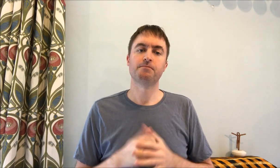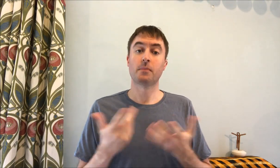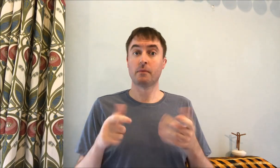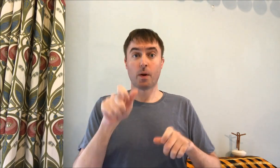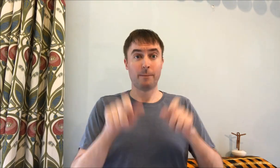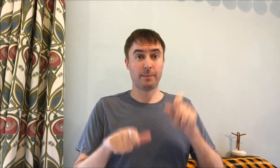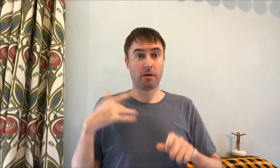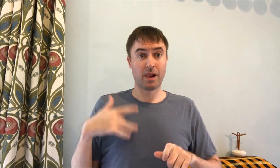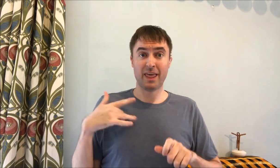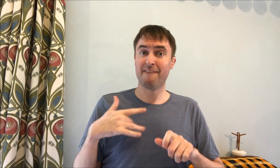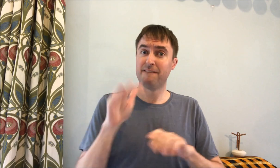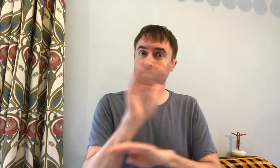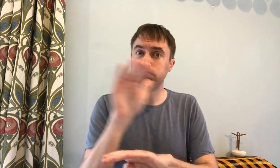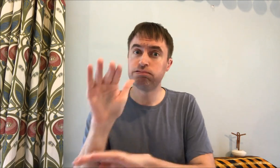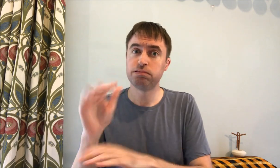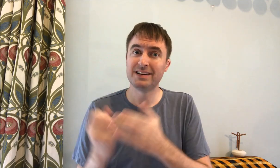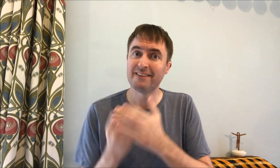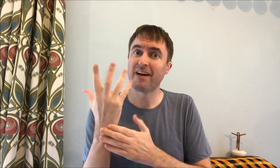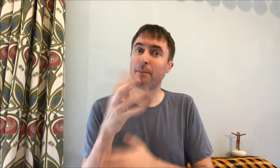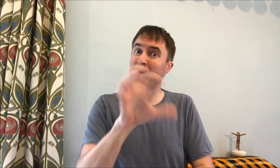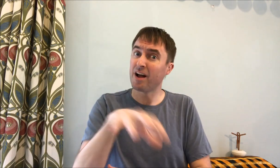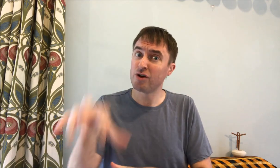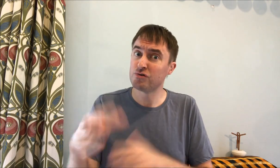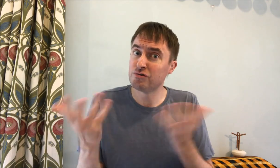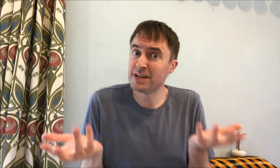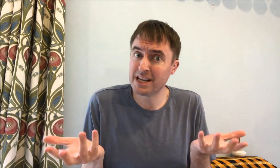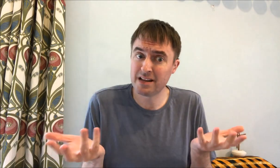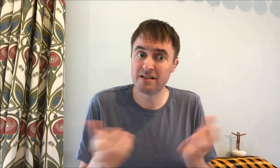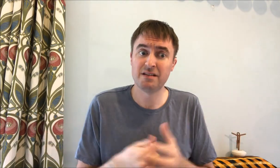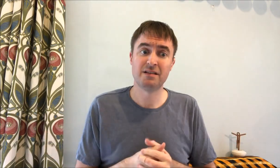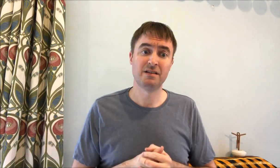And what about people who are living in developing countries?